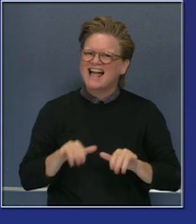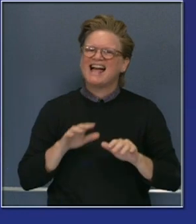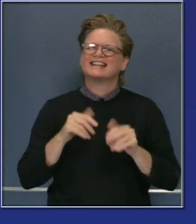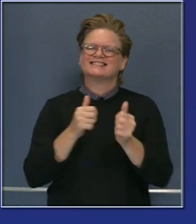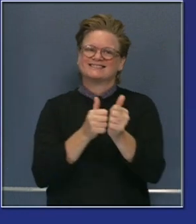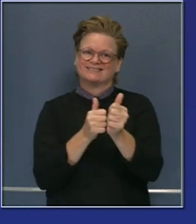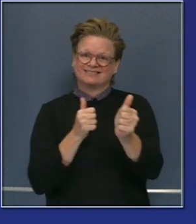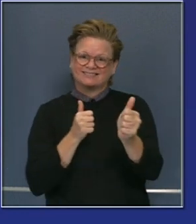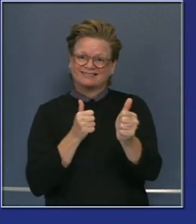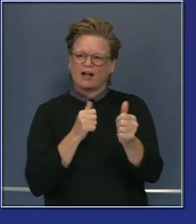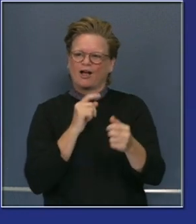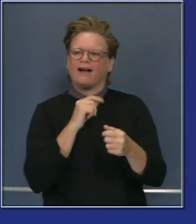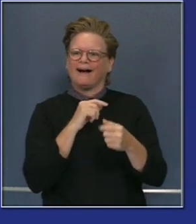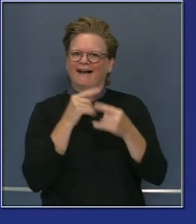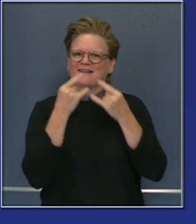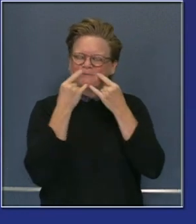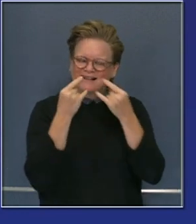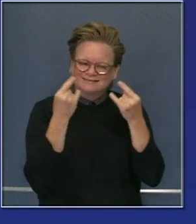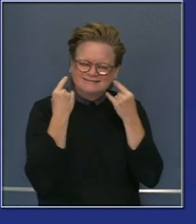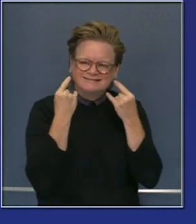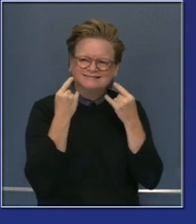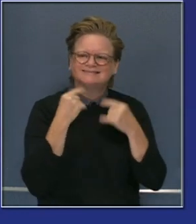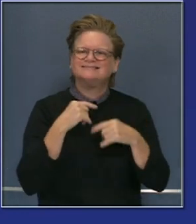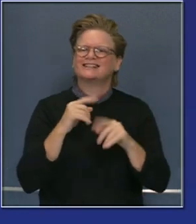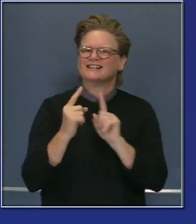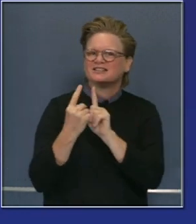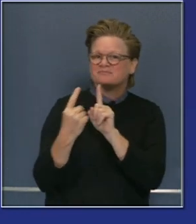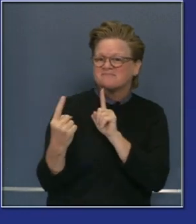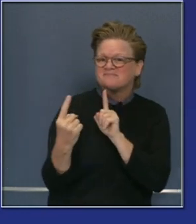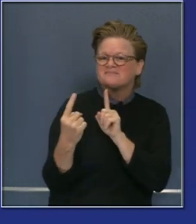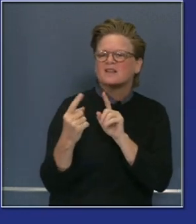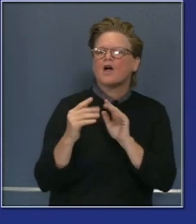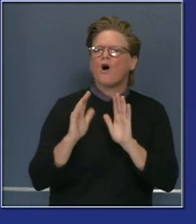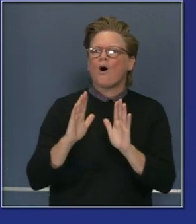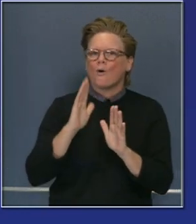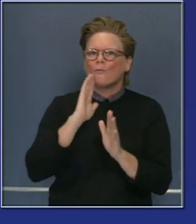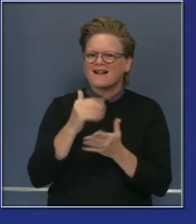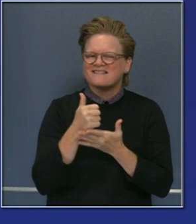CONTRIBUTOR TO MITIGATING THE SPREAD OF THIS VIRUS AND THE IMPORTANCE OF FACE COVERINGS